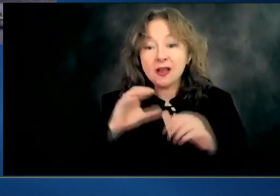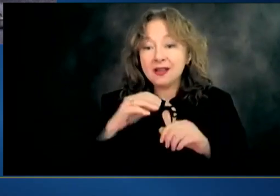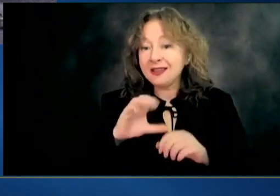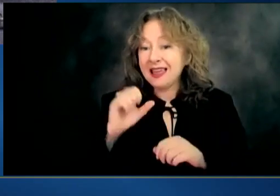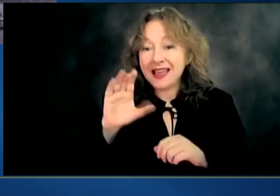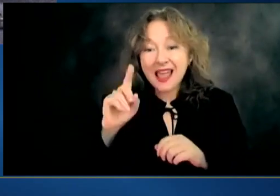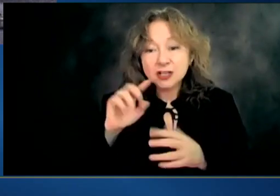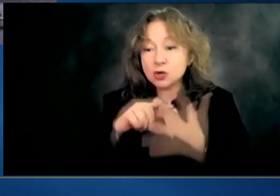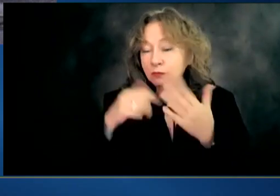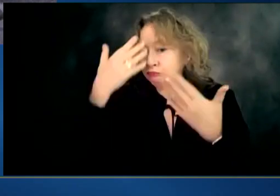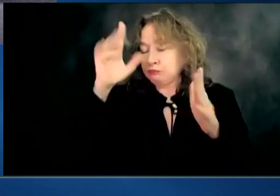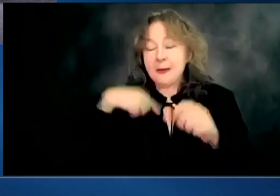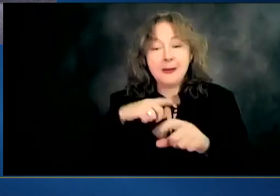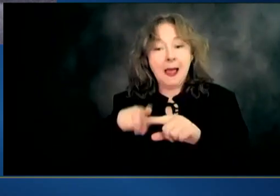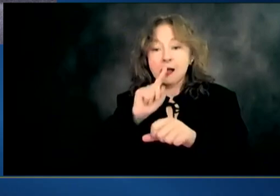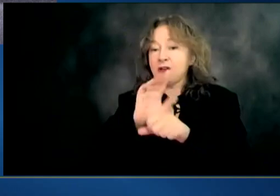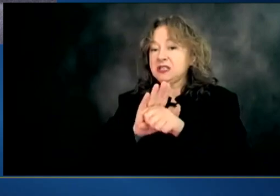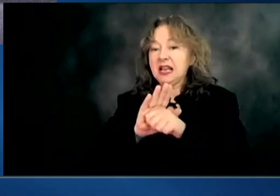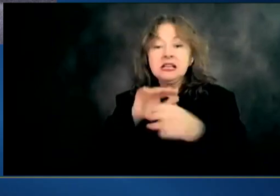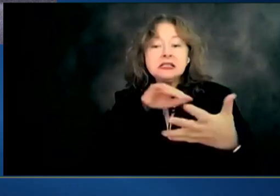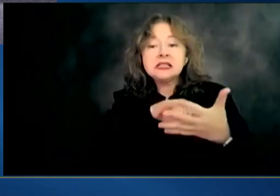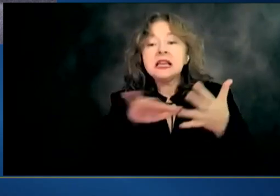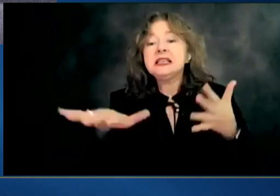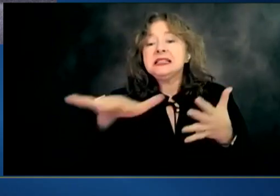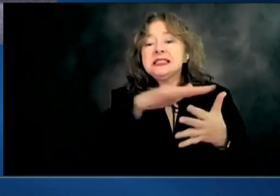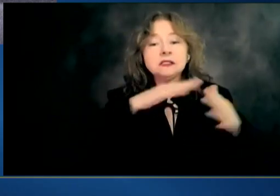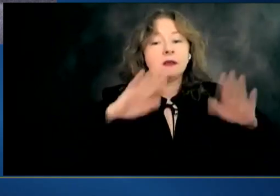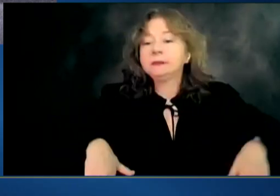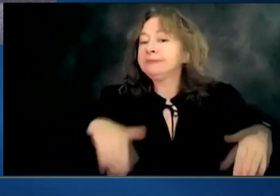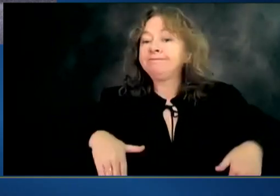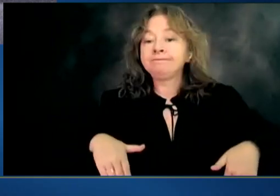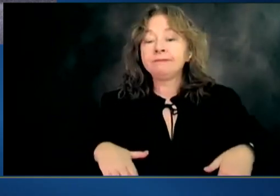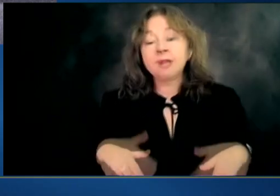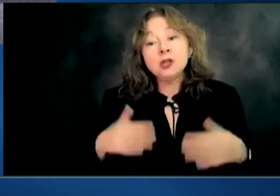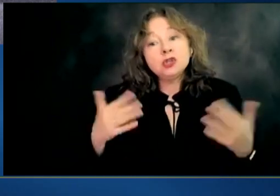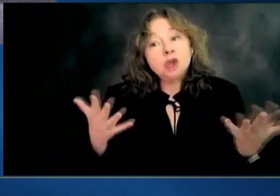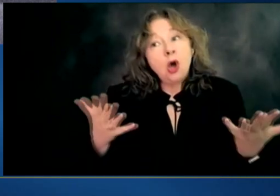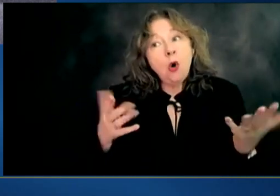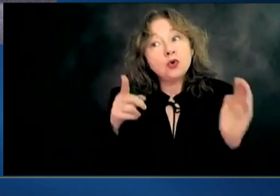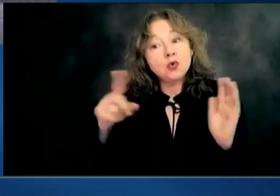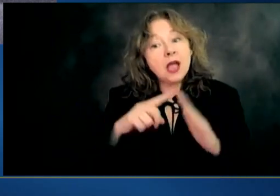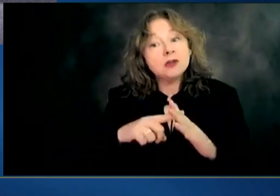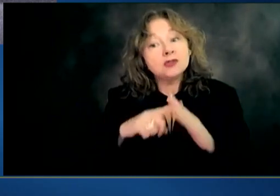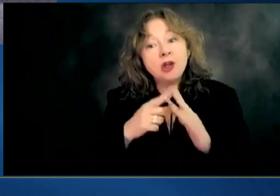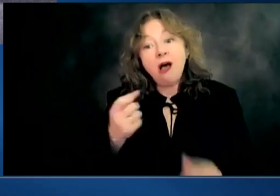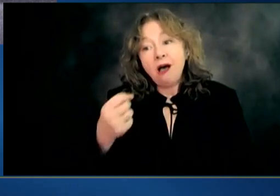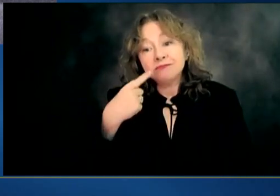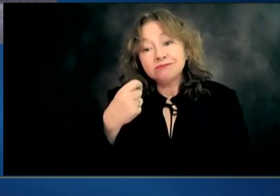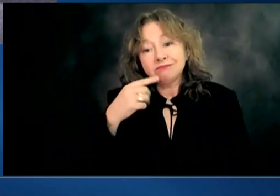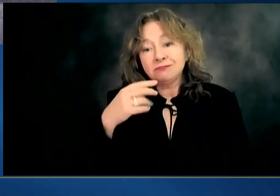hasn't -- studies haven't been done yet." He said, "So you can start taking hydroxyurea, and 10, 20